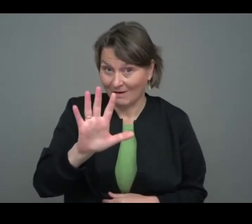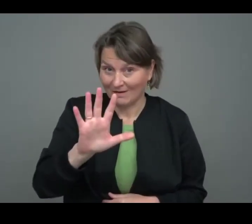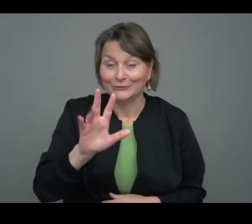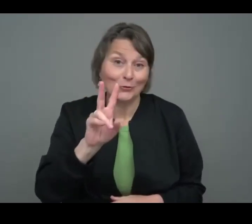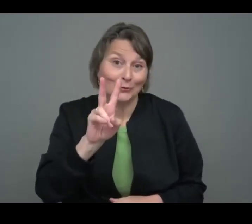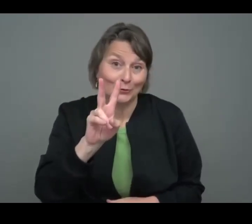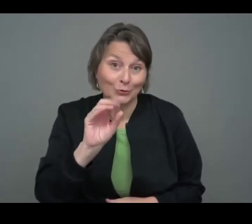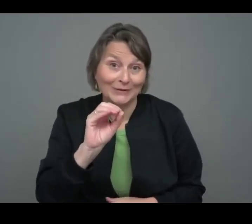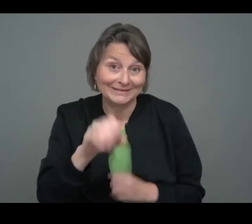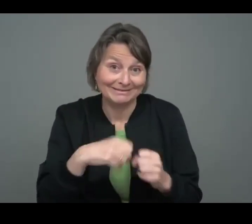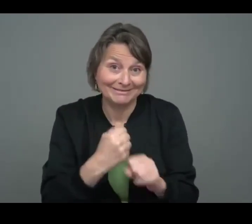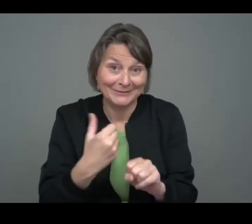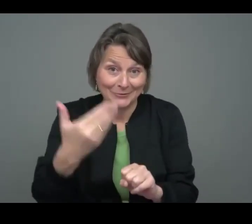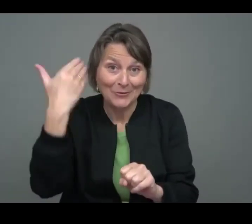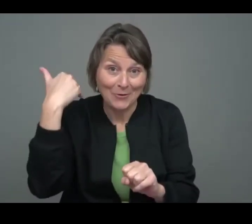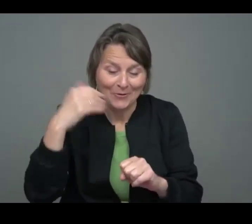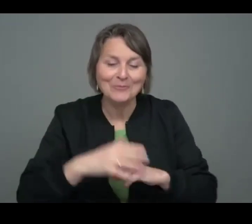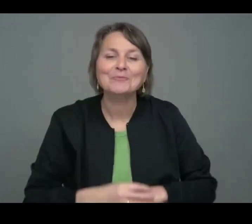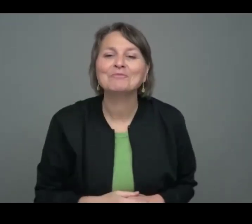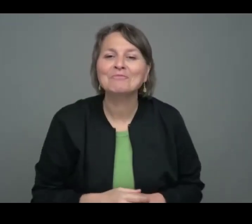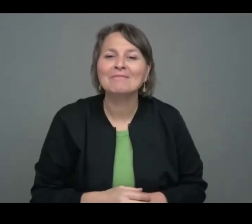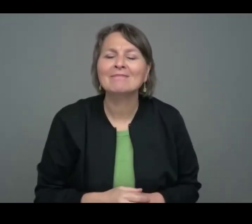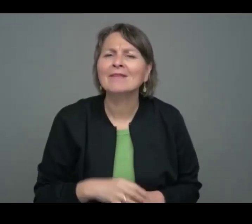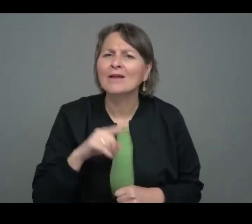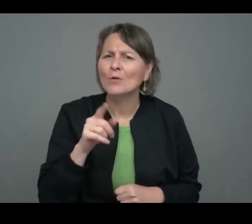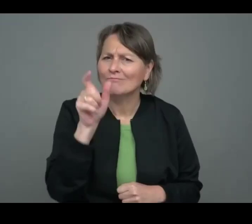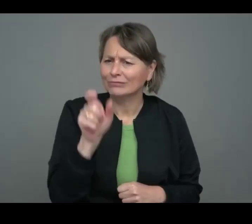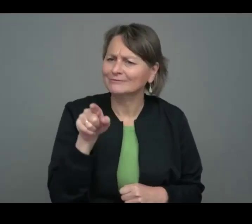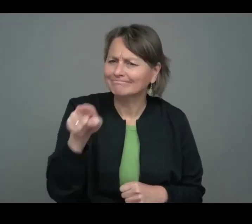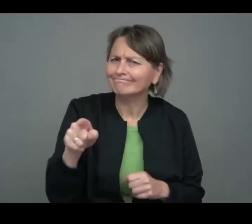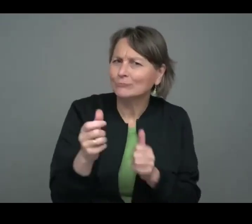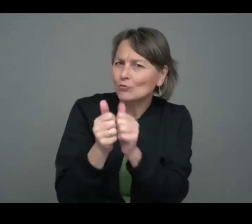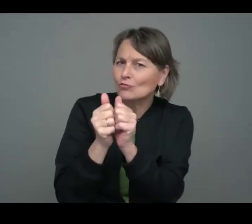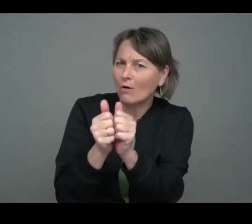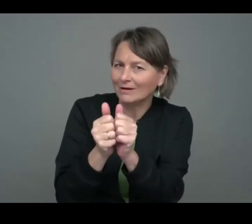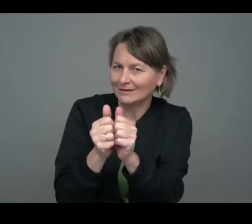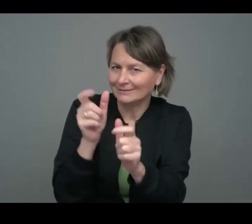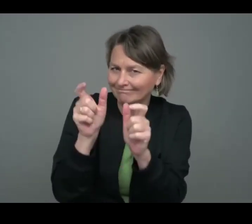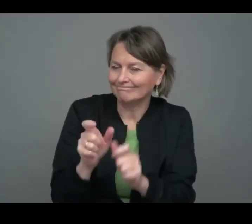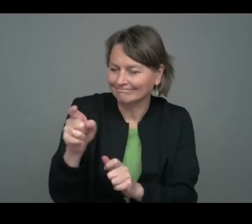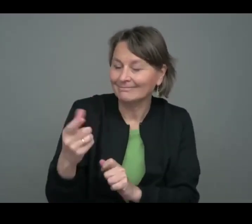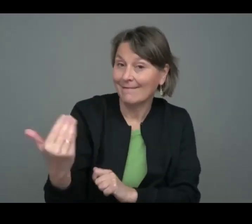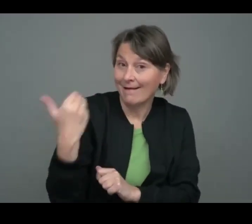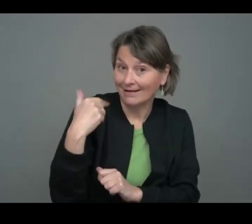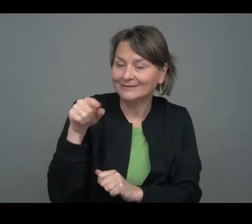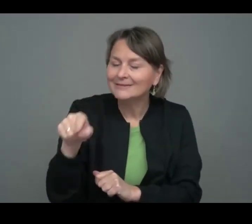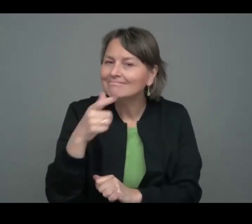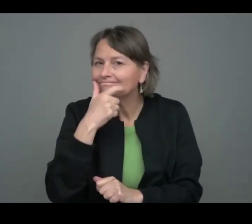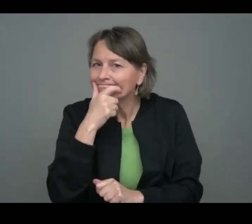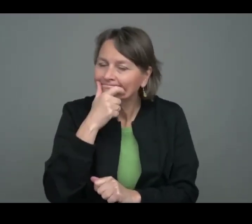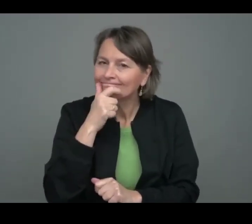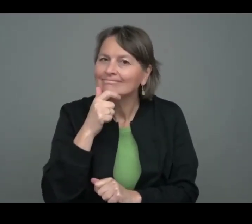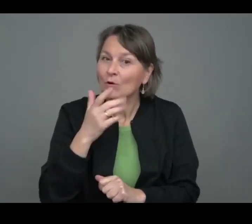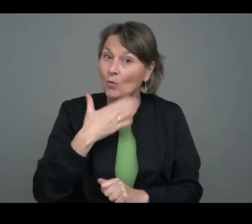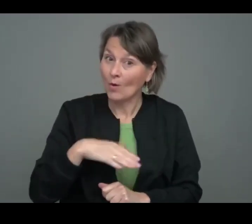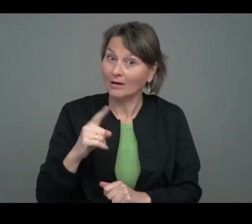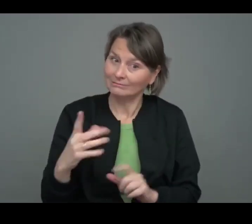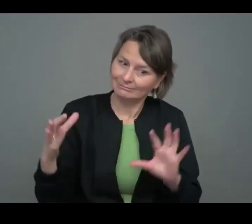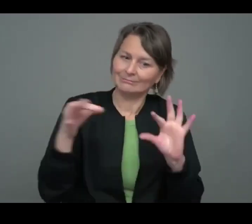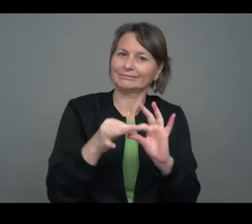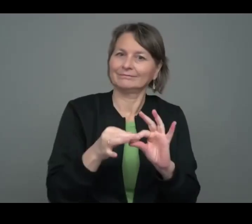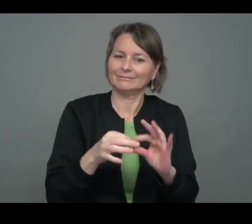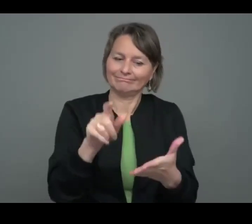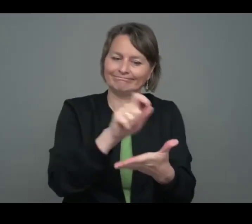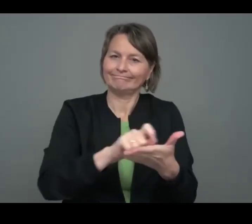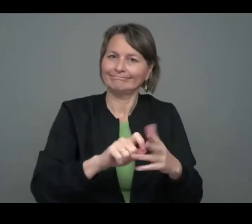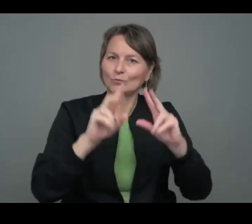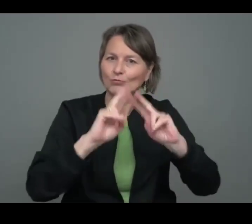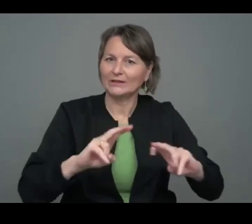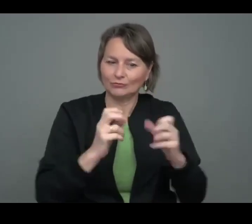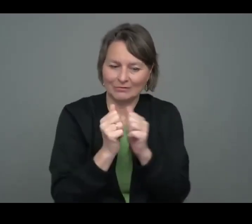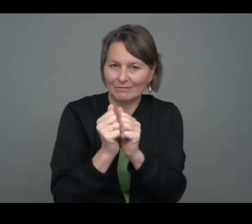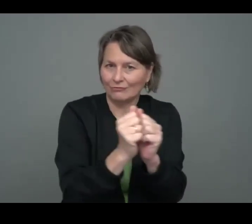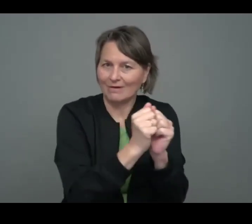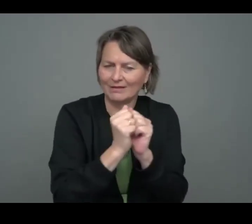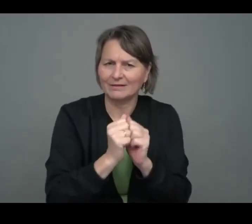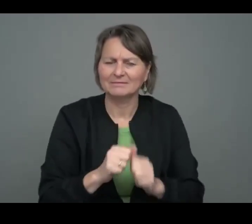Back in 20 years ago, 2015, a colleague of mine asked me if I would like to join, if I